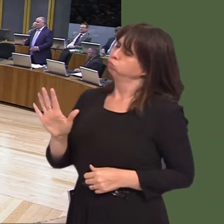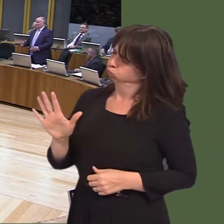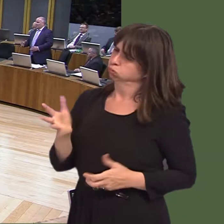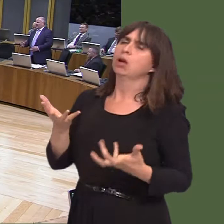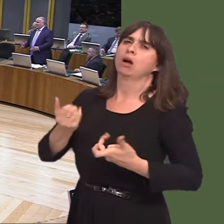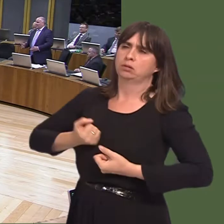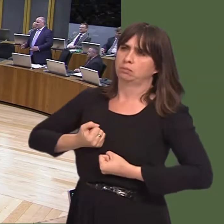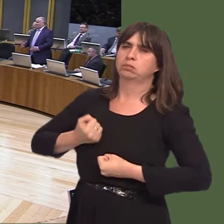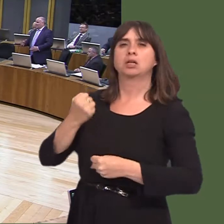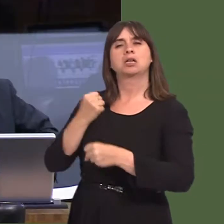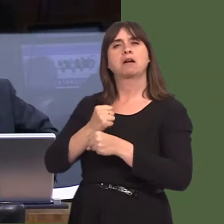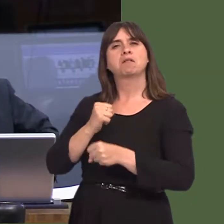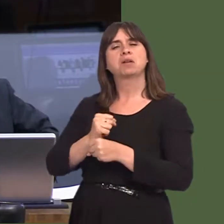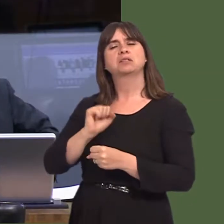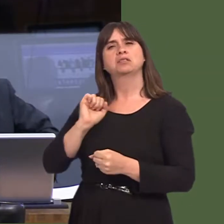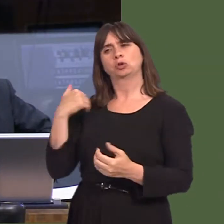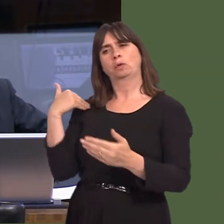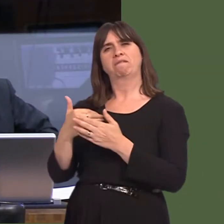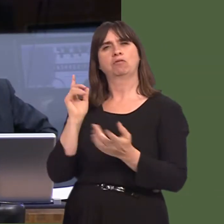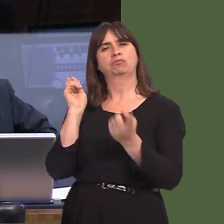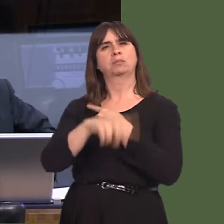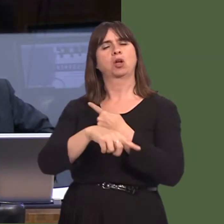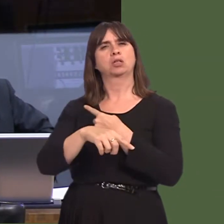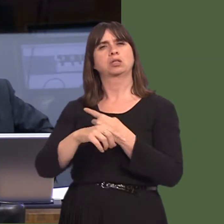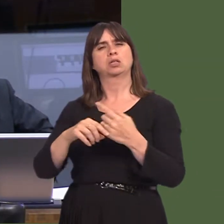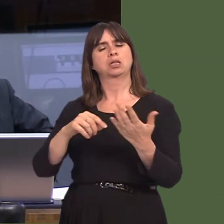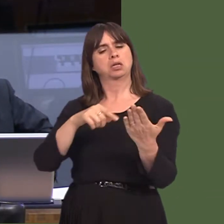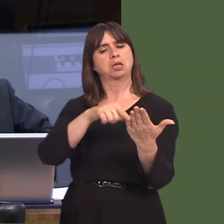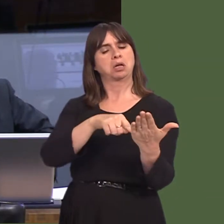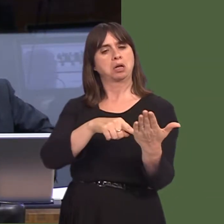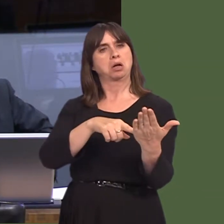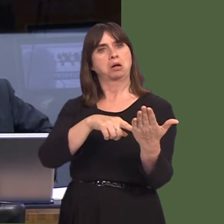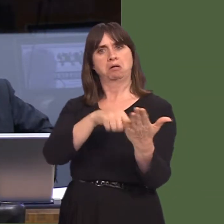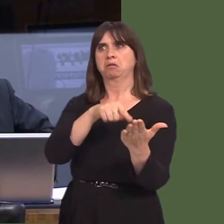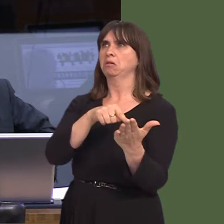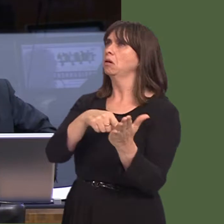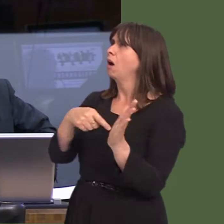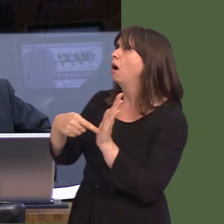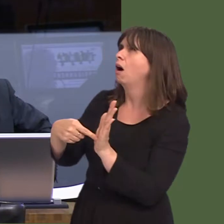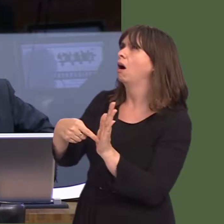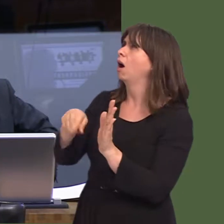response to date, which didn't seek to refute the allegations that the officials were running this department at the time.